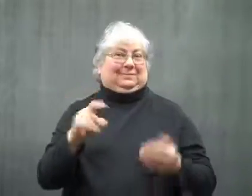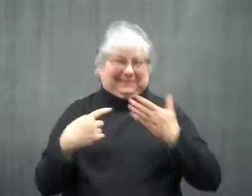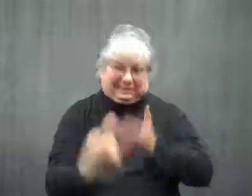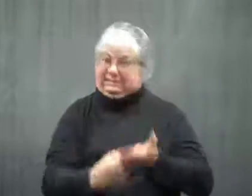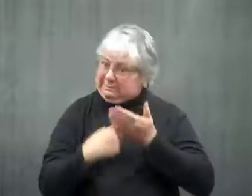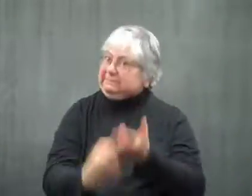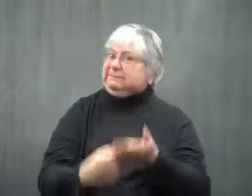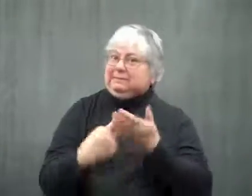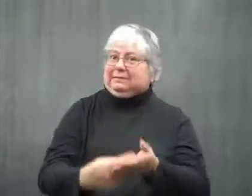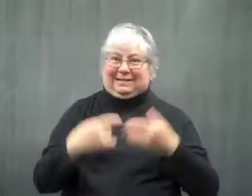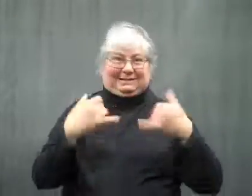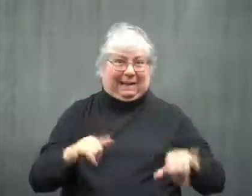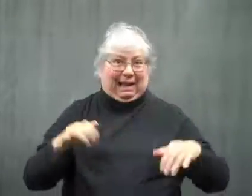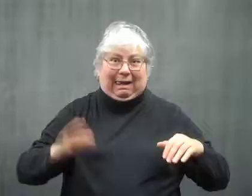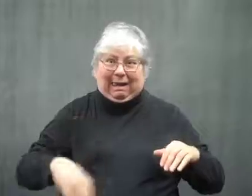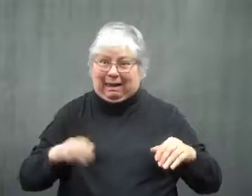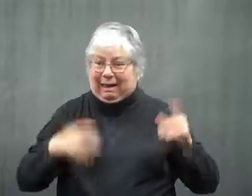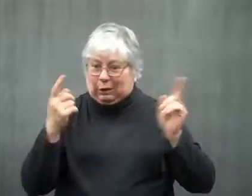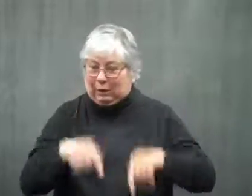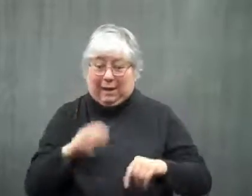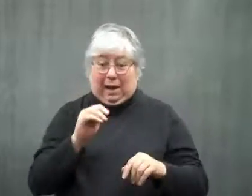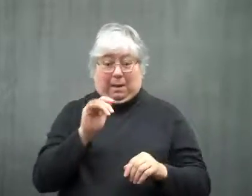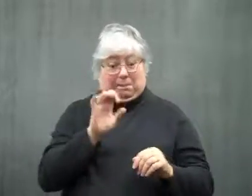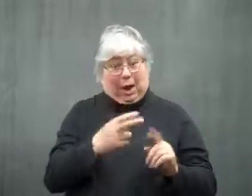They still could not resolve it. On March 15,